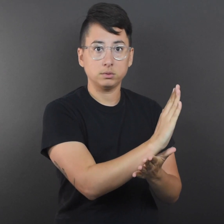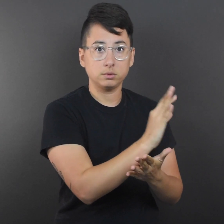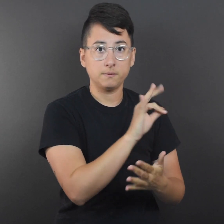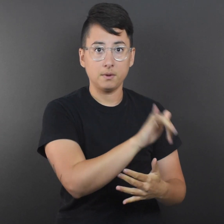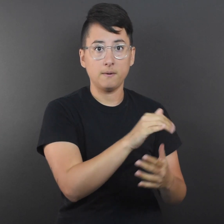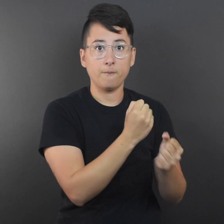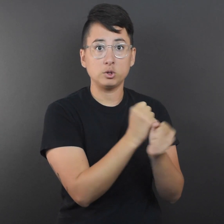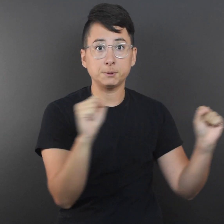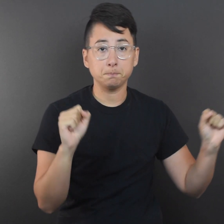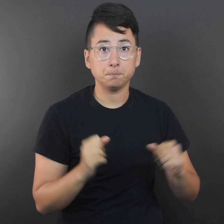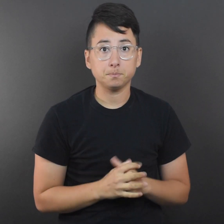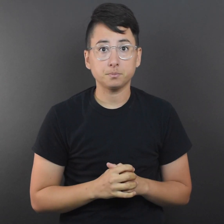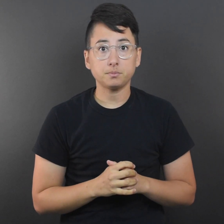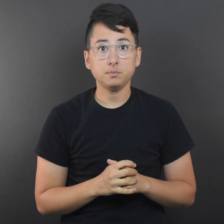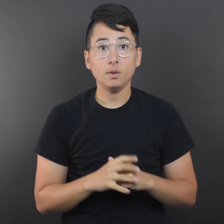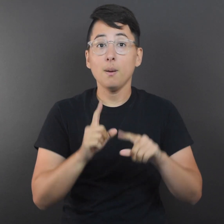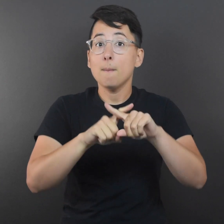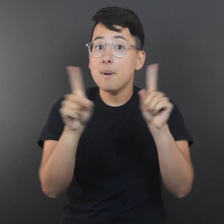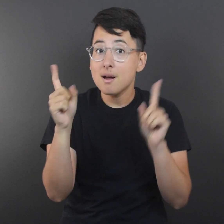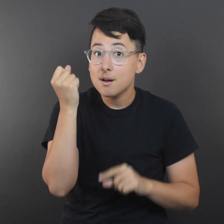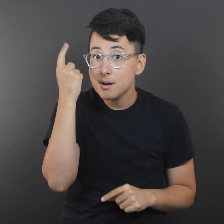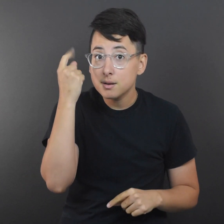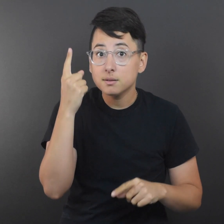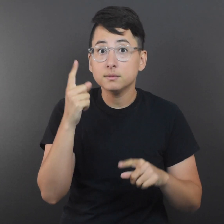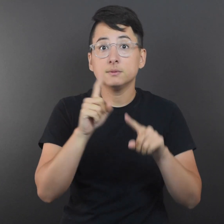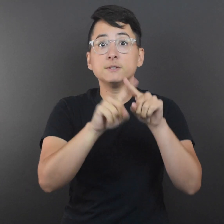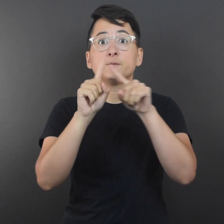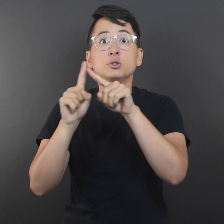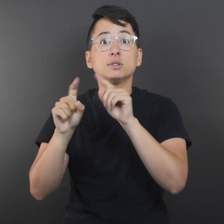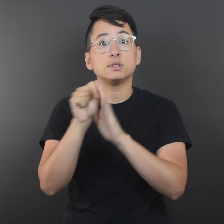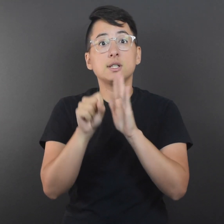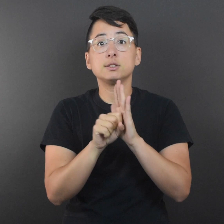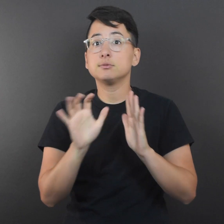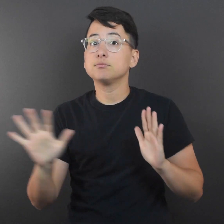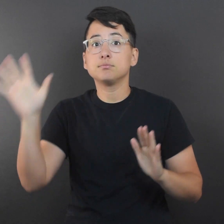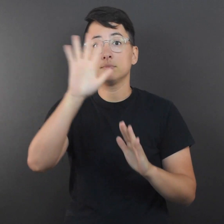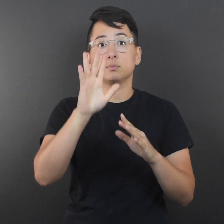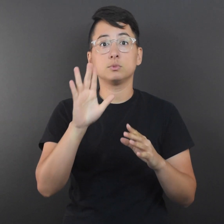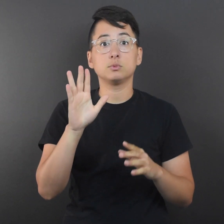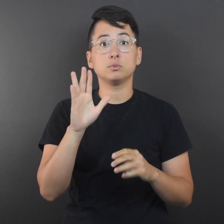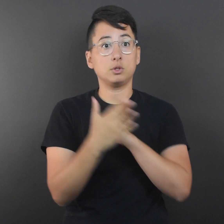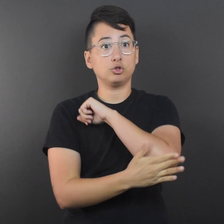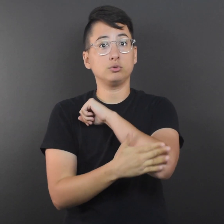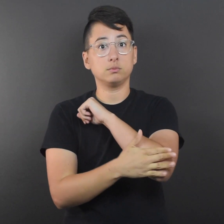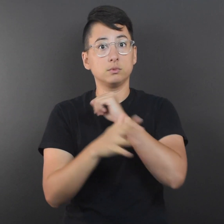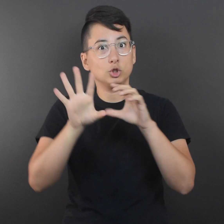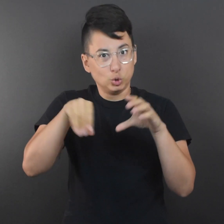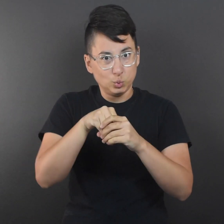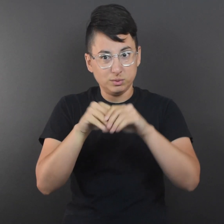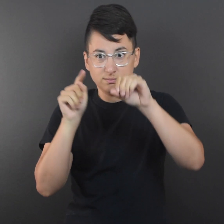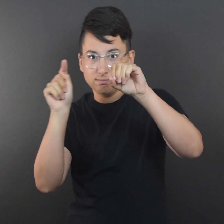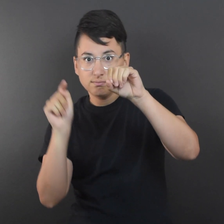But states across the country—including our neighboring states—have implemented or are